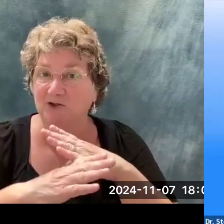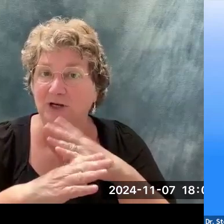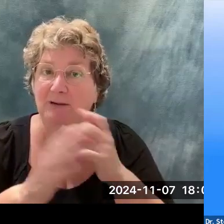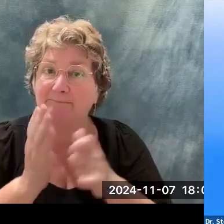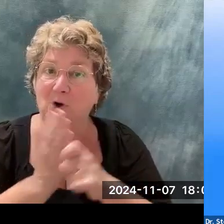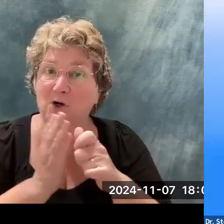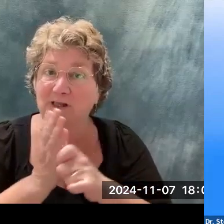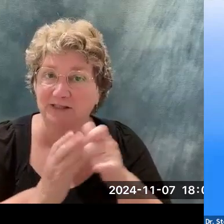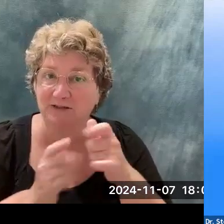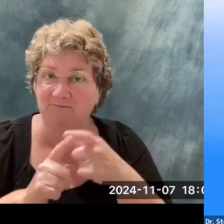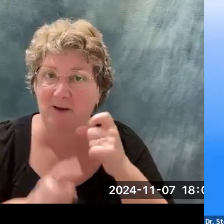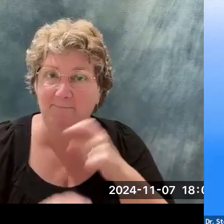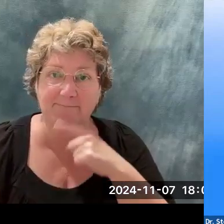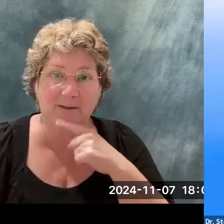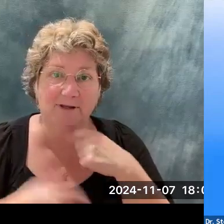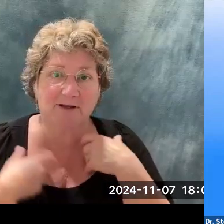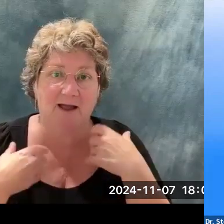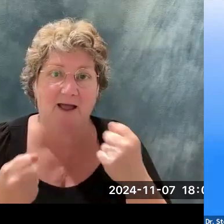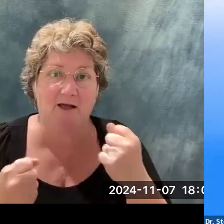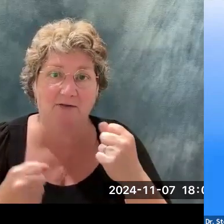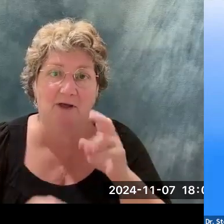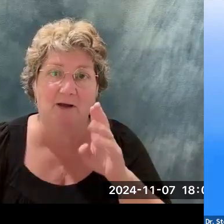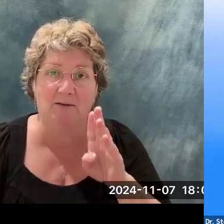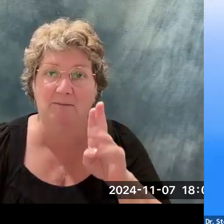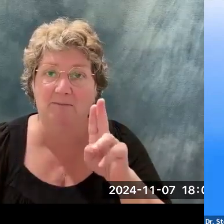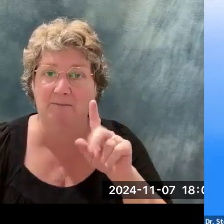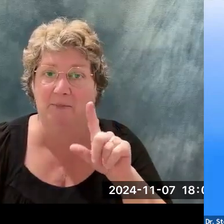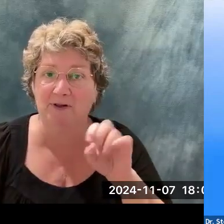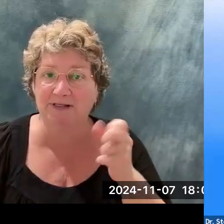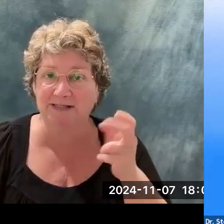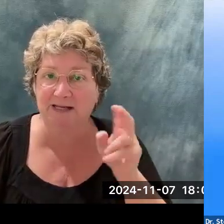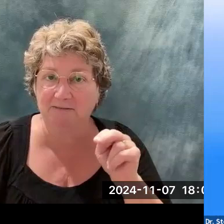There's both the youth and adult versions in